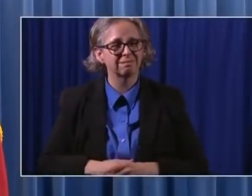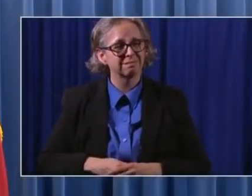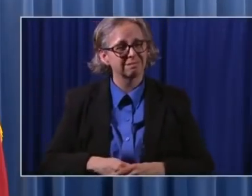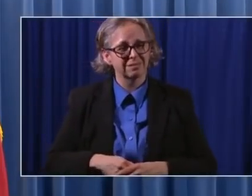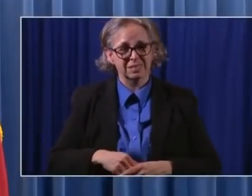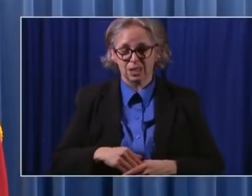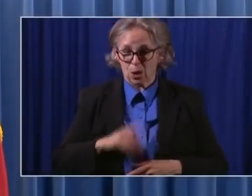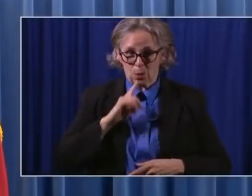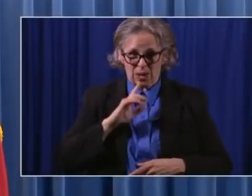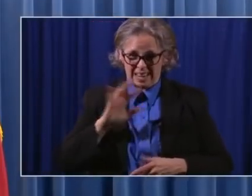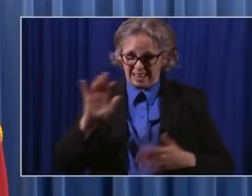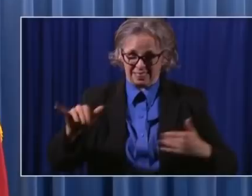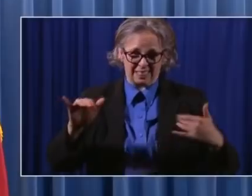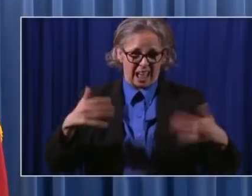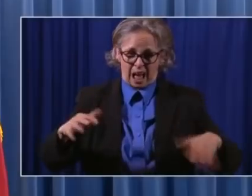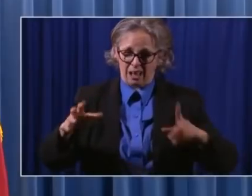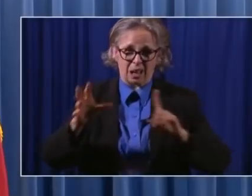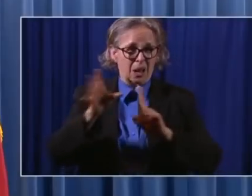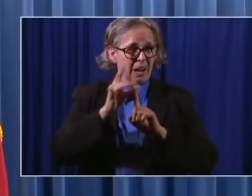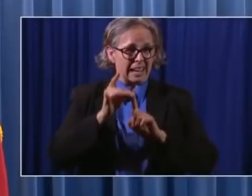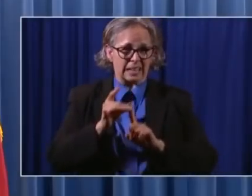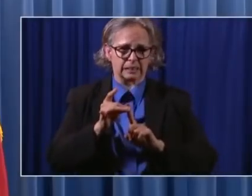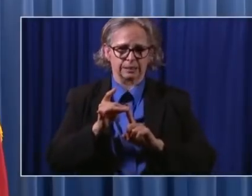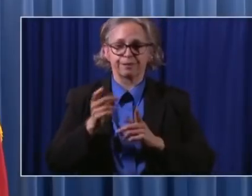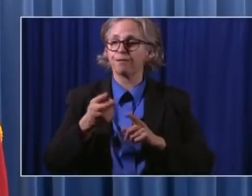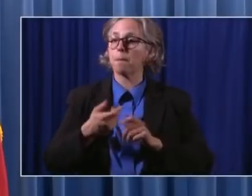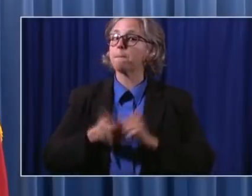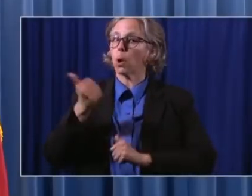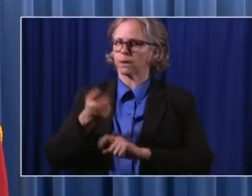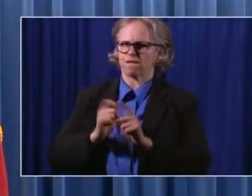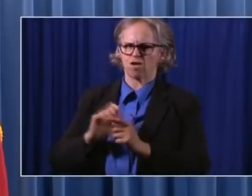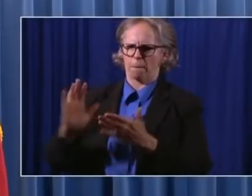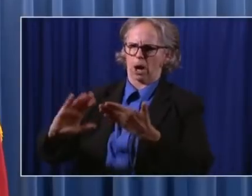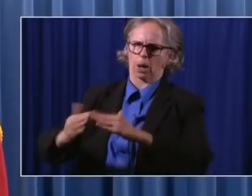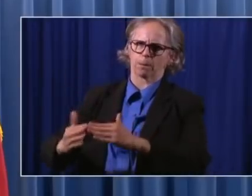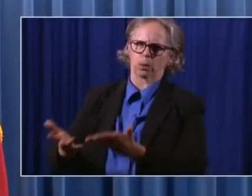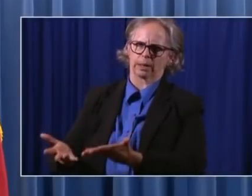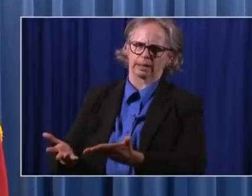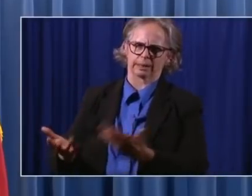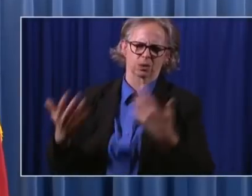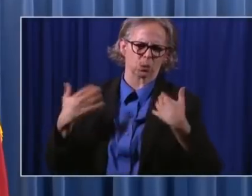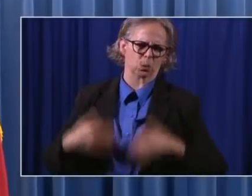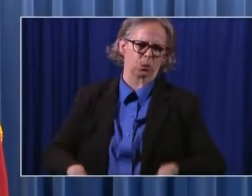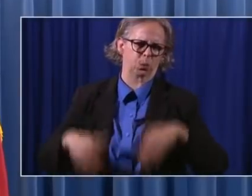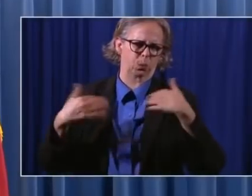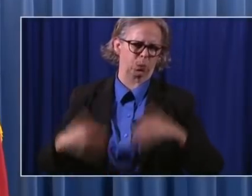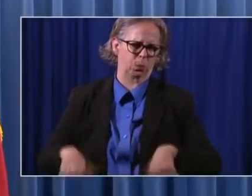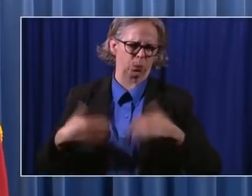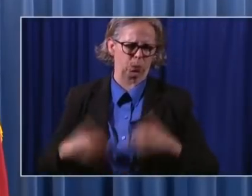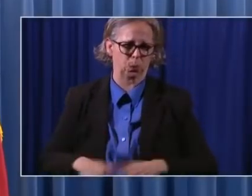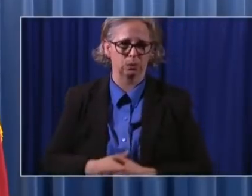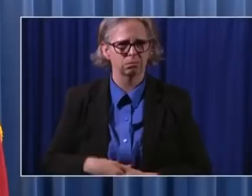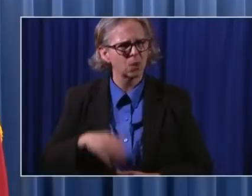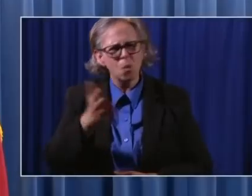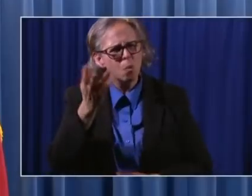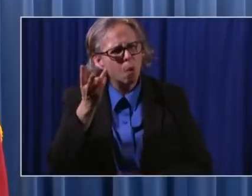3 WEEKS. MORE RESIDENTS SEEKING MEDICAL CARE FOR COVID-19. ALMOST ALL NEW CASES HAVE BEEN OUTSIDE CONGREGATE SETTINGS INDICATING SIGNIFICANT